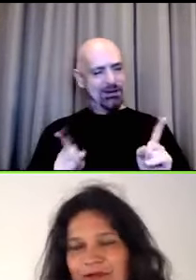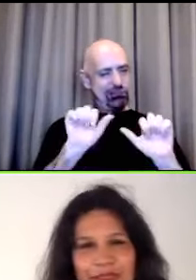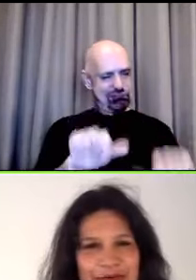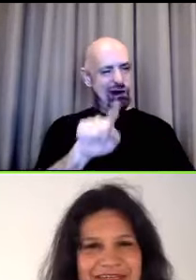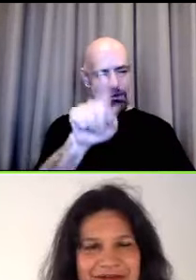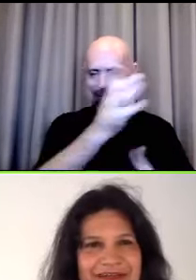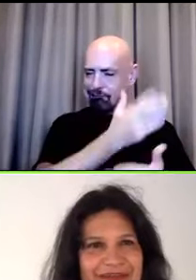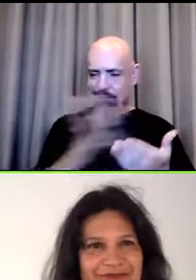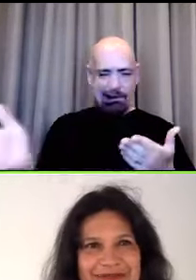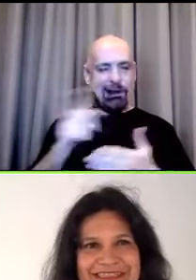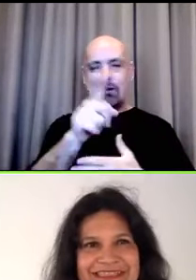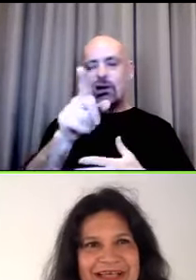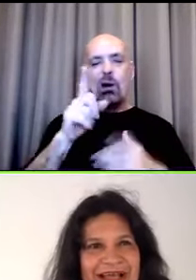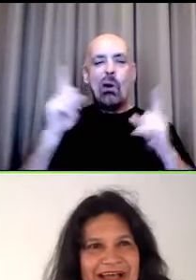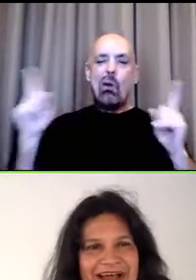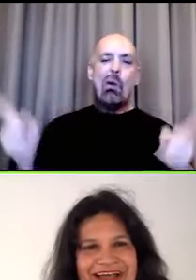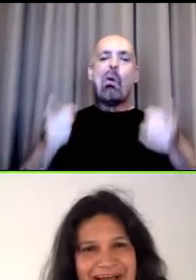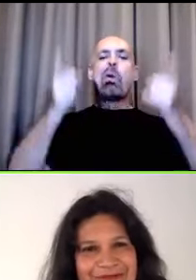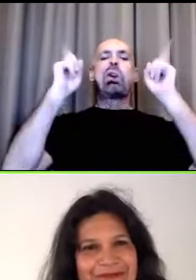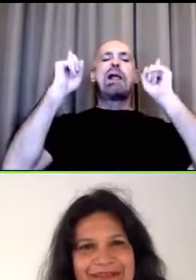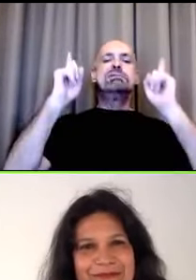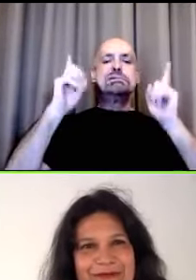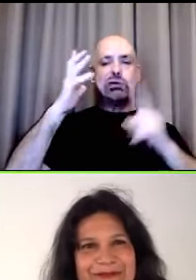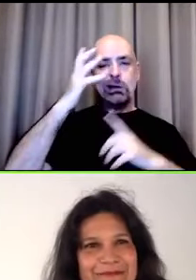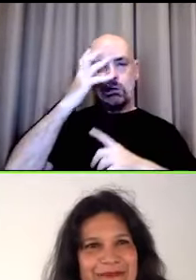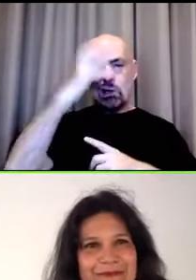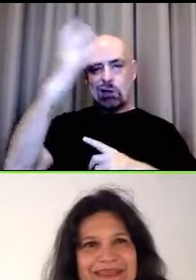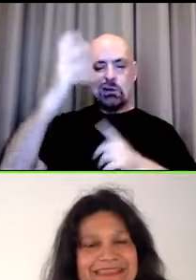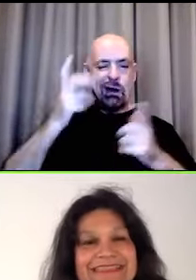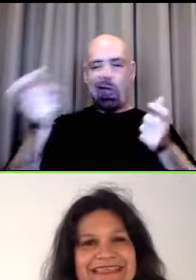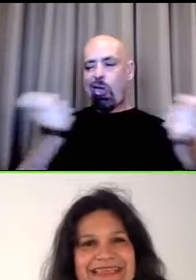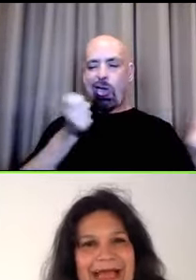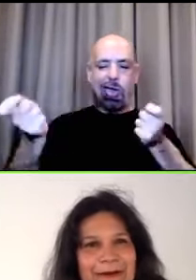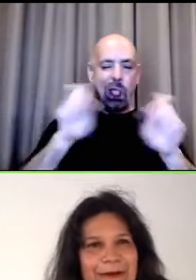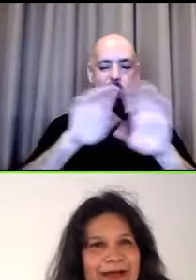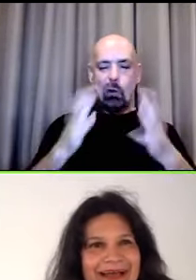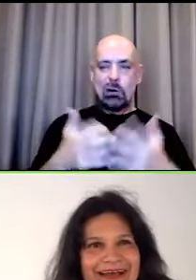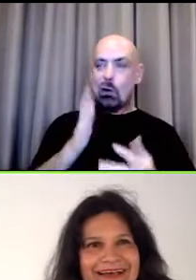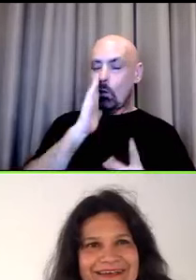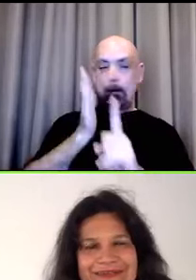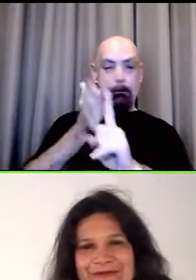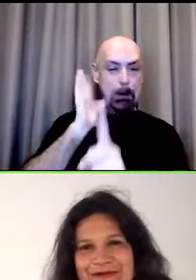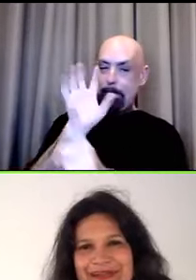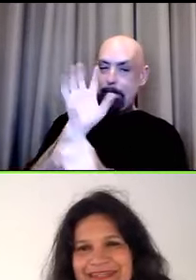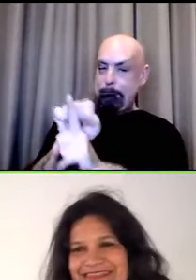availability . Mary Wollstonecraft far reaching